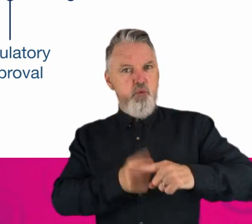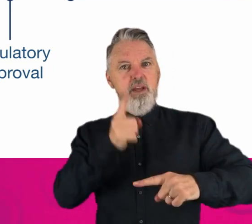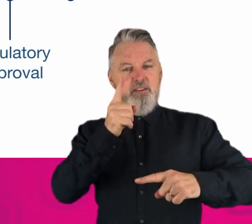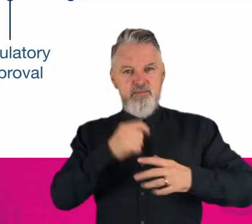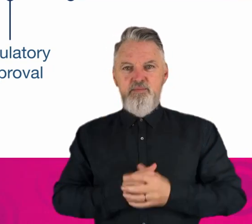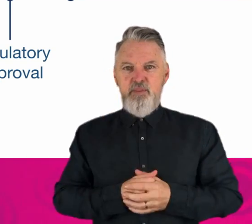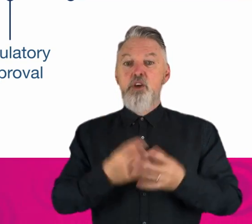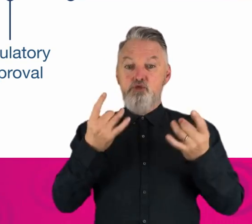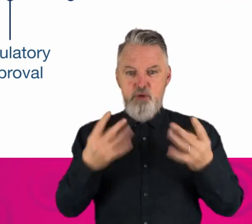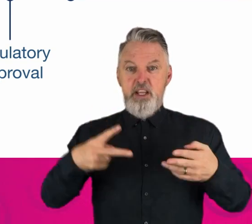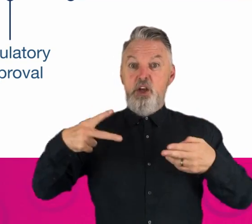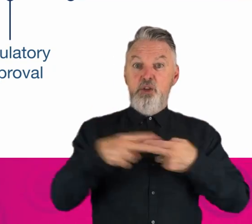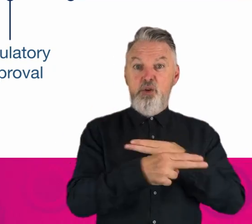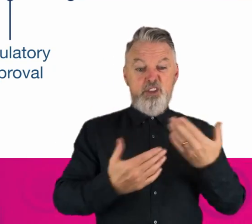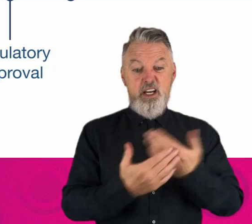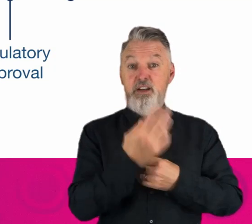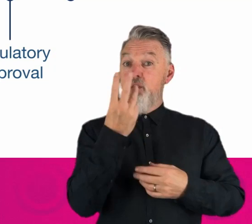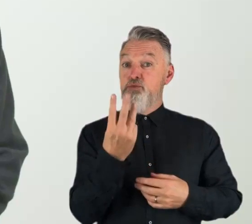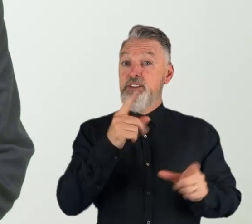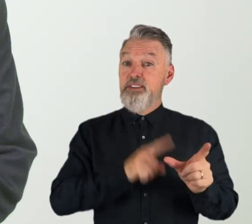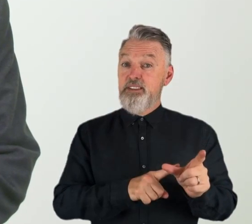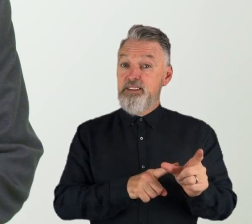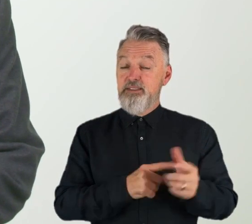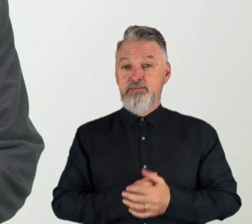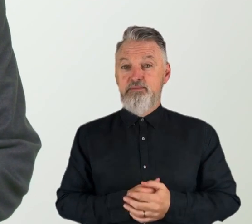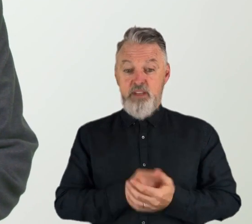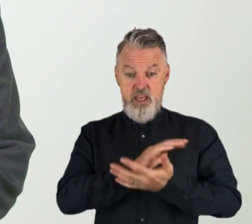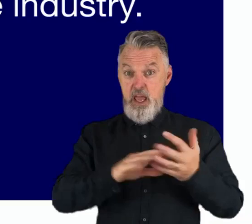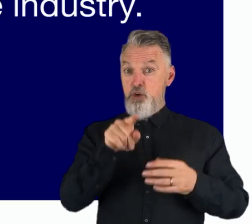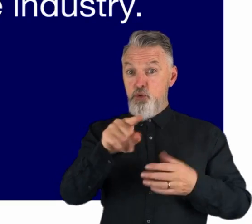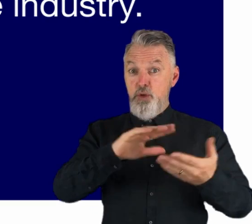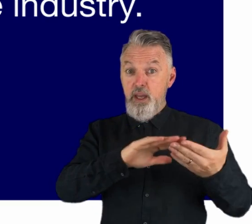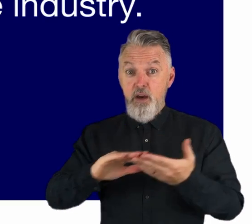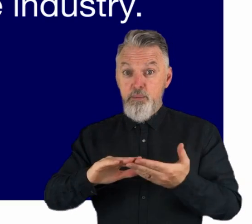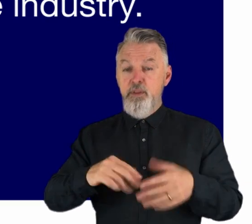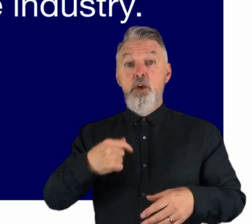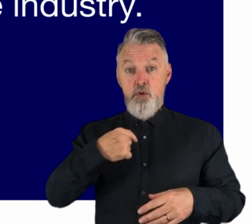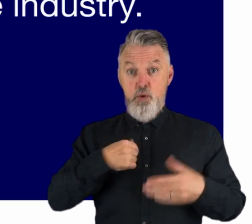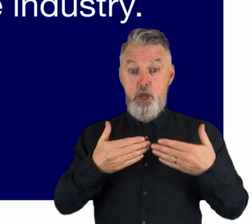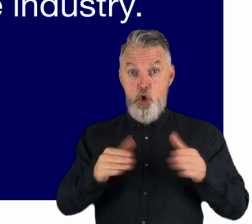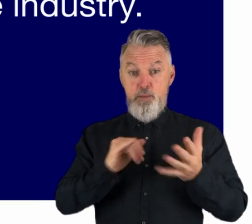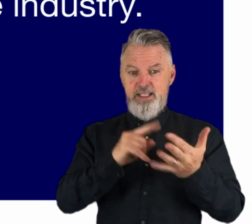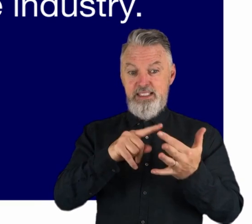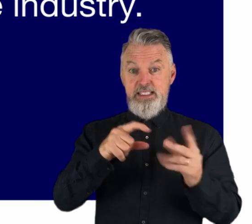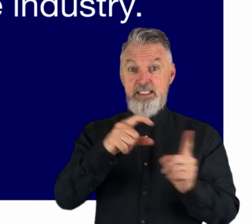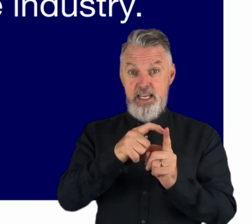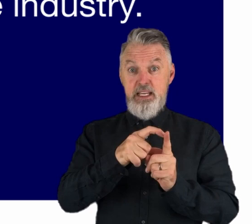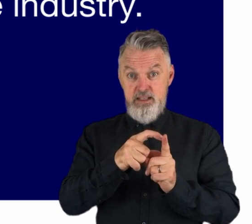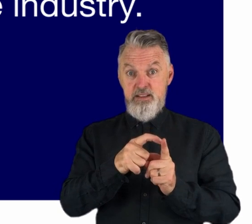which will be ready to launch in less than 3 years. So how can you help? We are opening a seed round of $250 thousand,